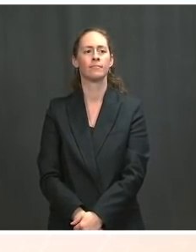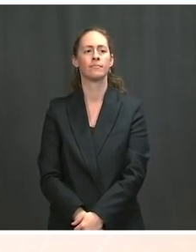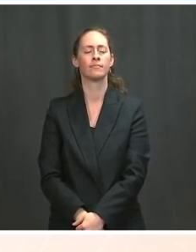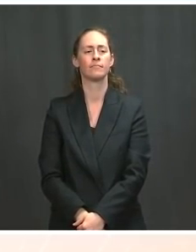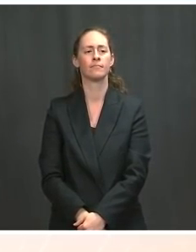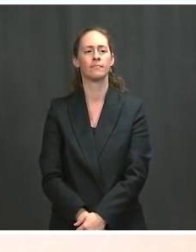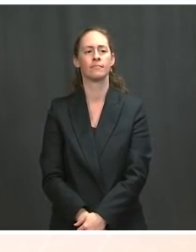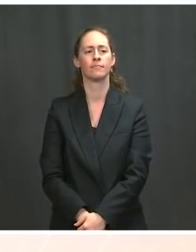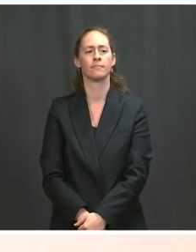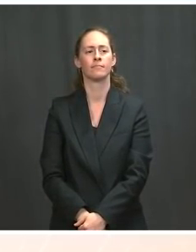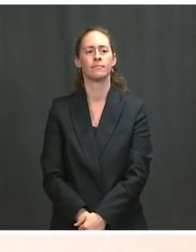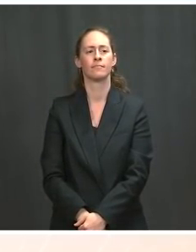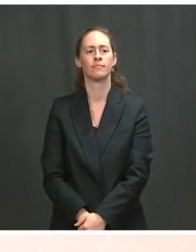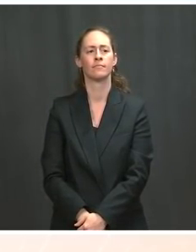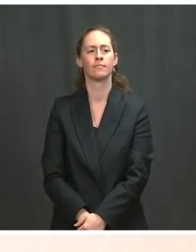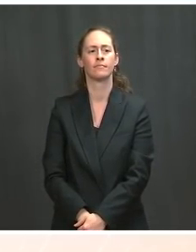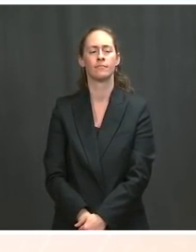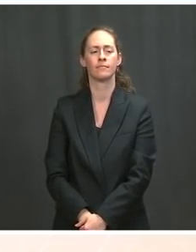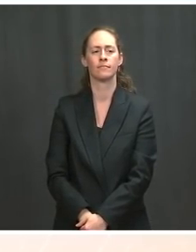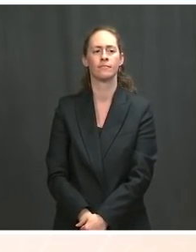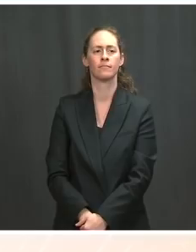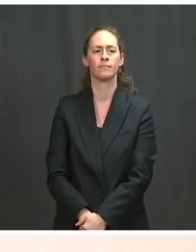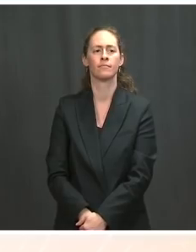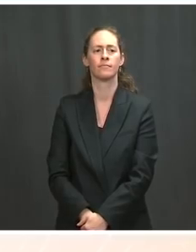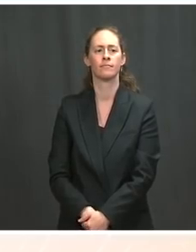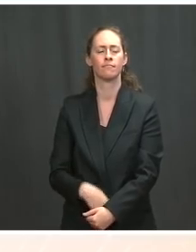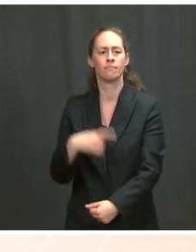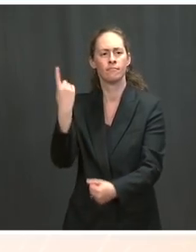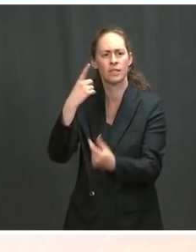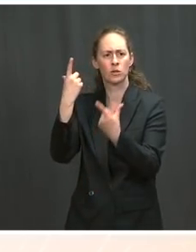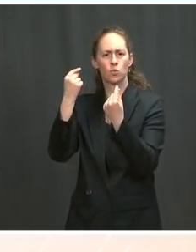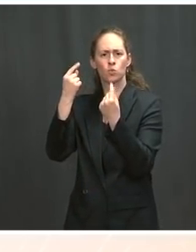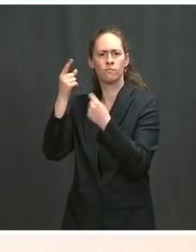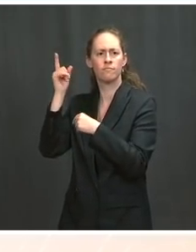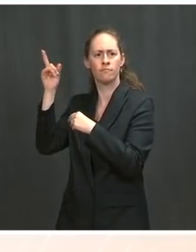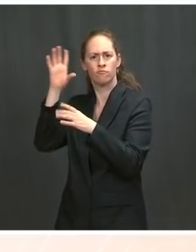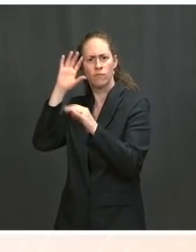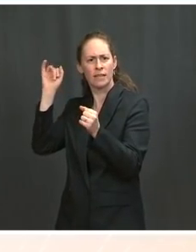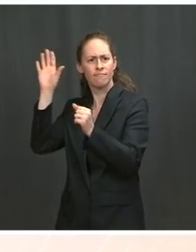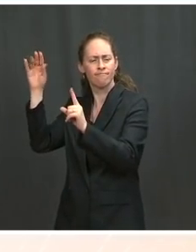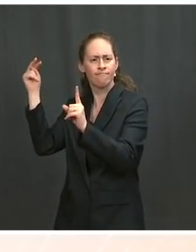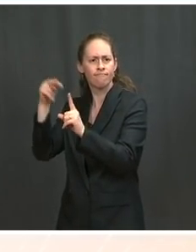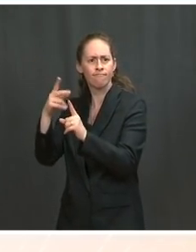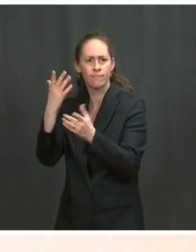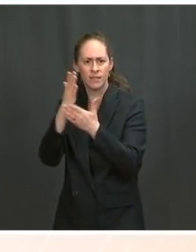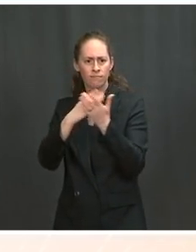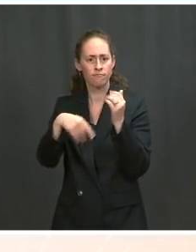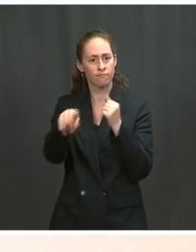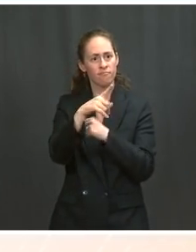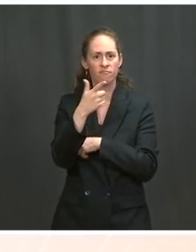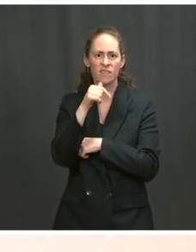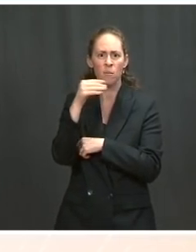in order to avoid evictions once the moratorium expires? Ms. Psaki: I know that moratorium is something that has --